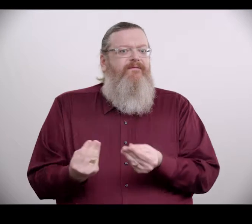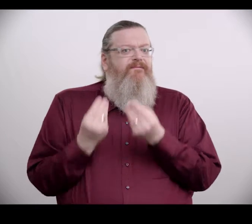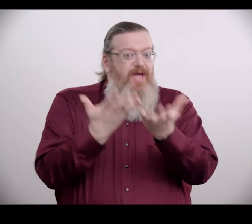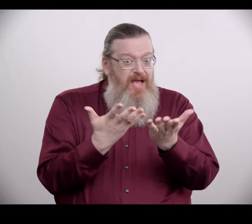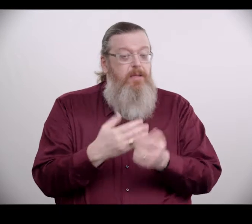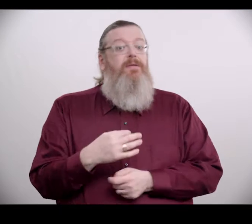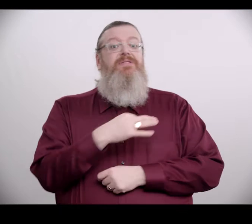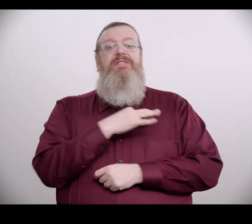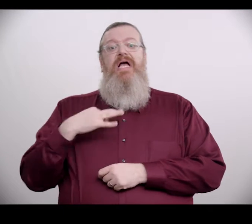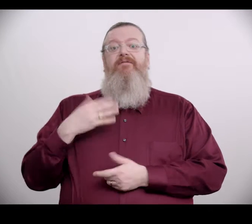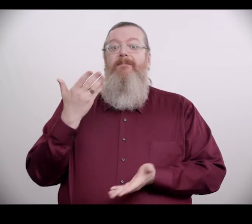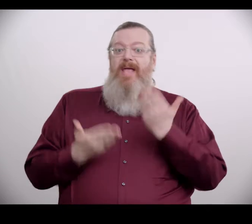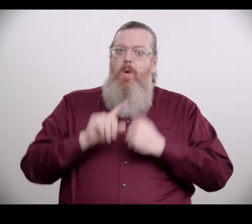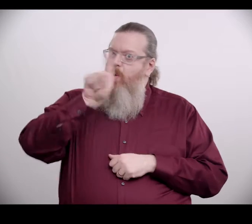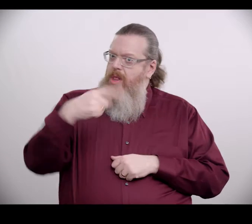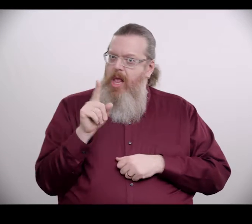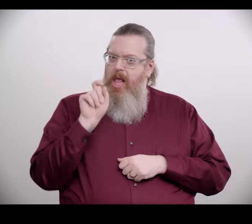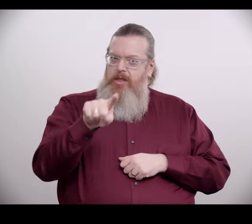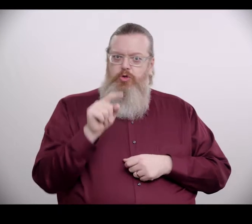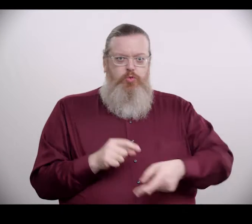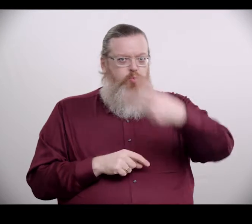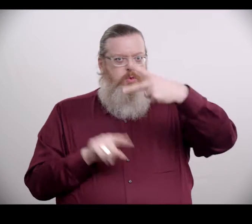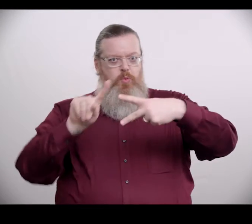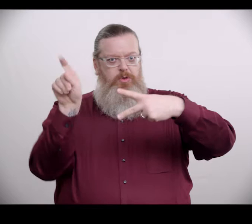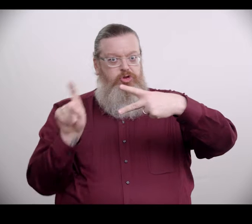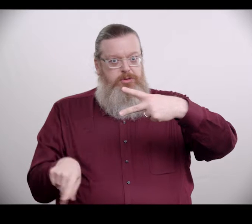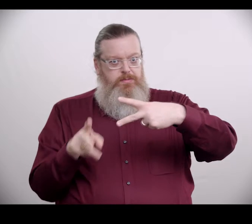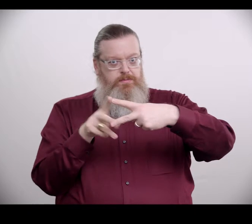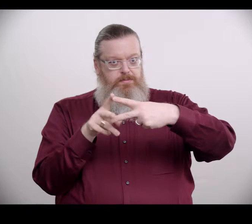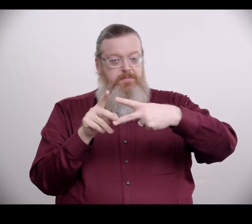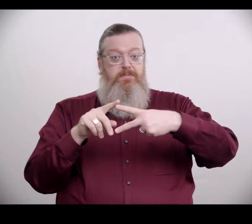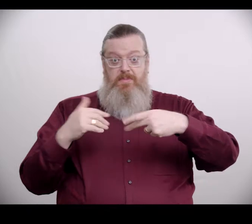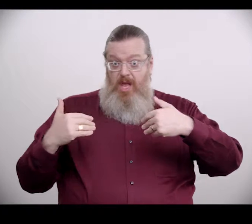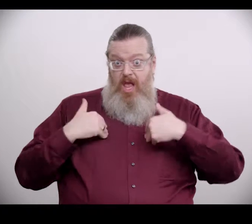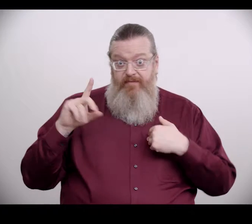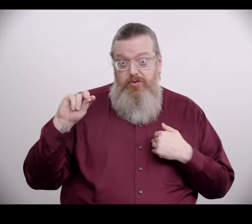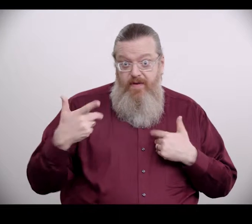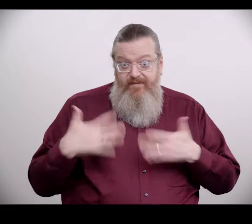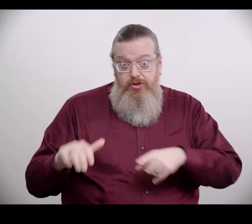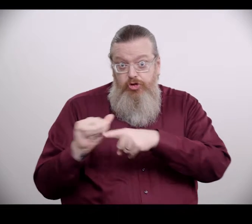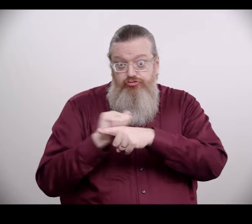you two questions: (1) Has the dog been trained to accommodate your disability?, and